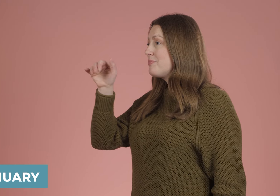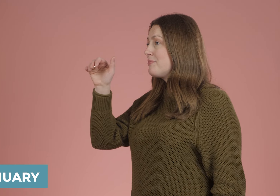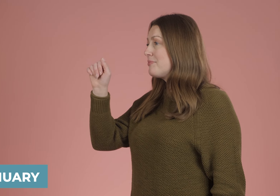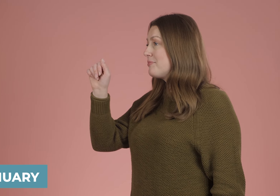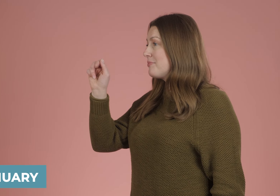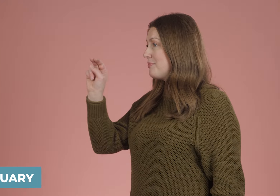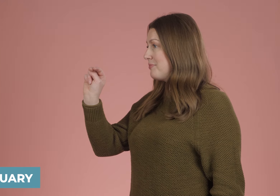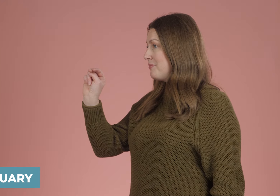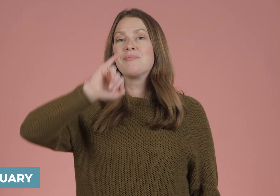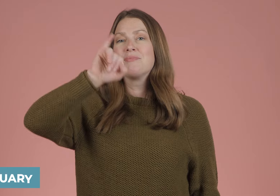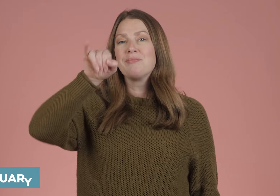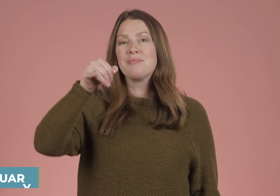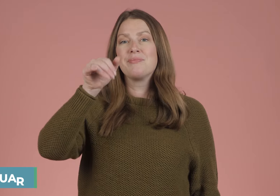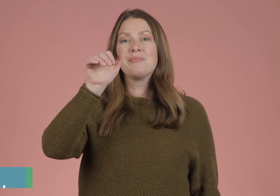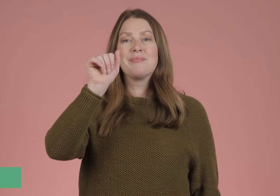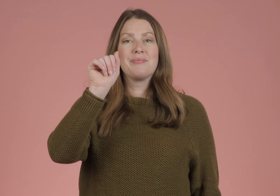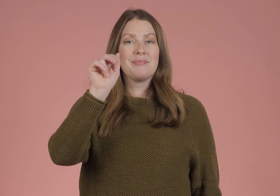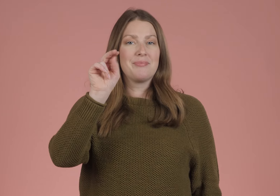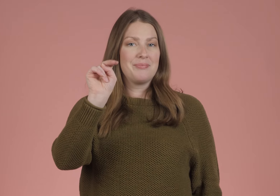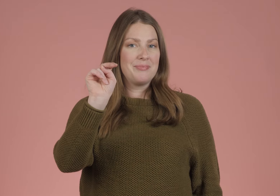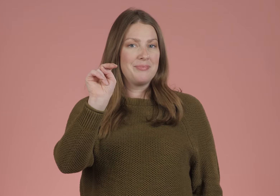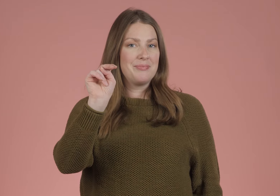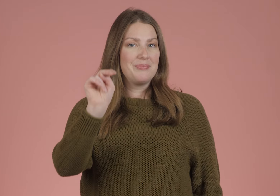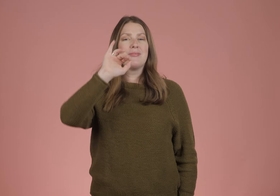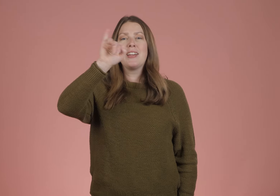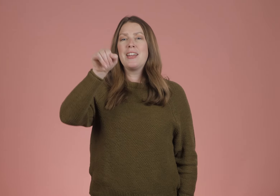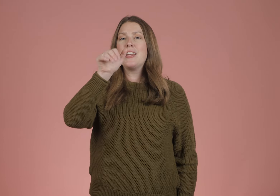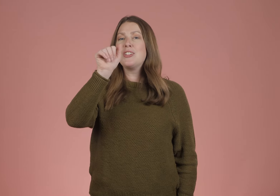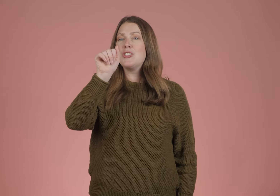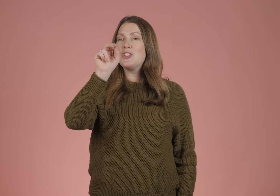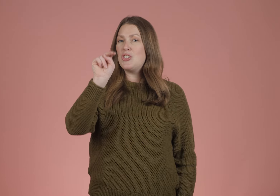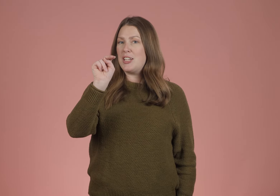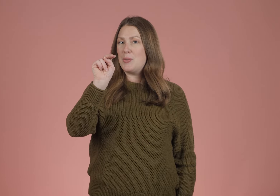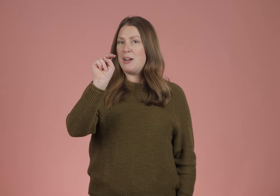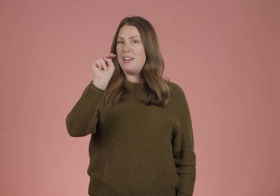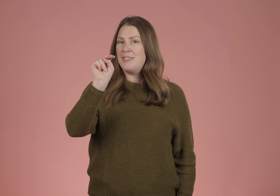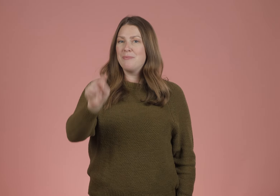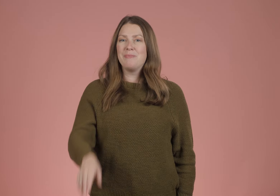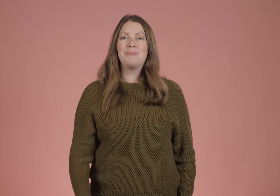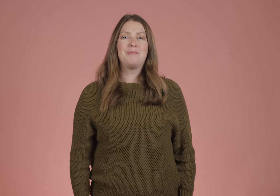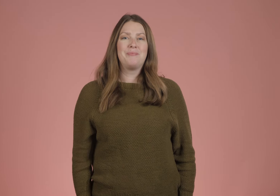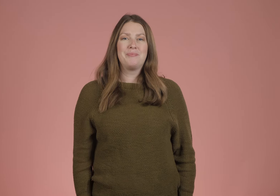It's abbreviated J A N January.